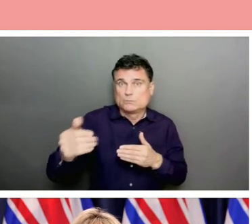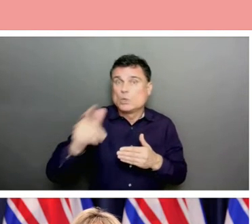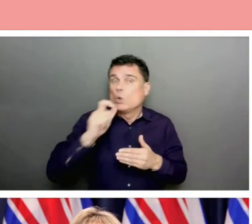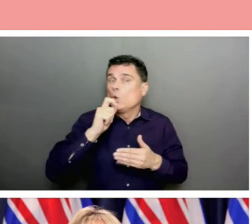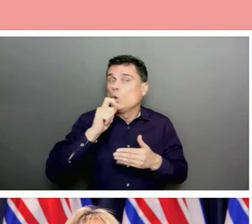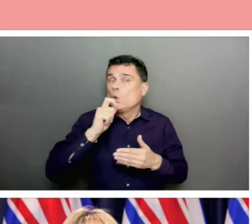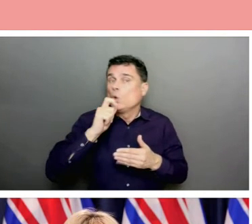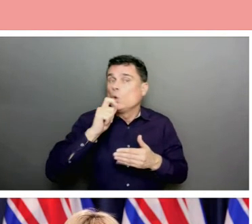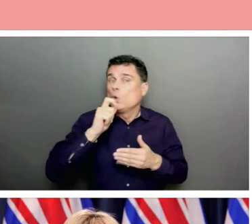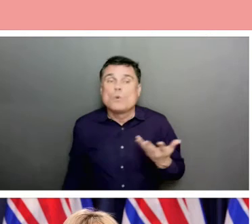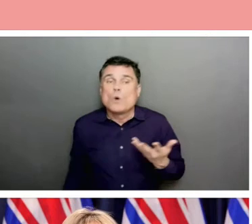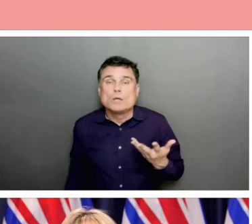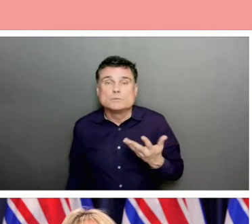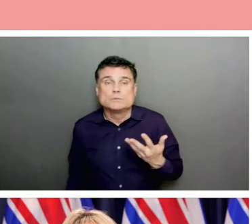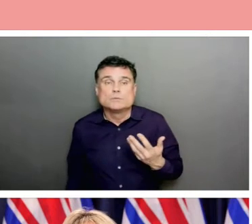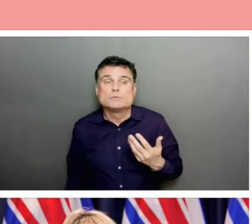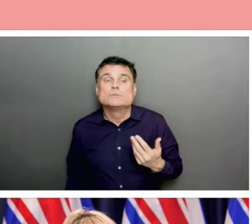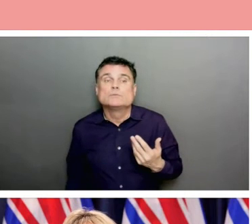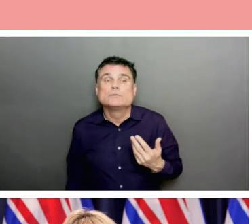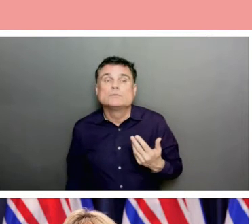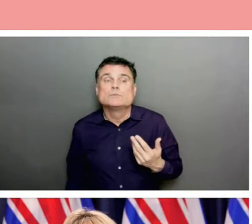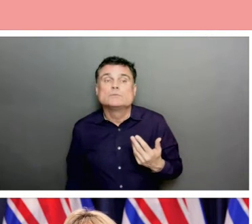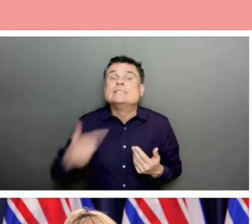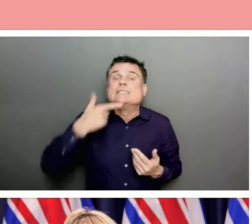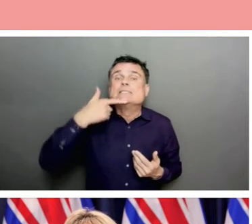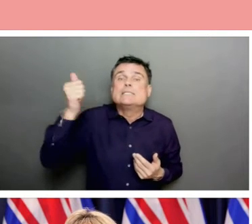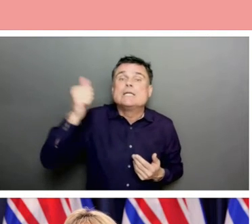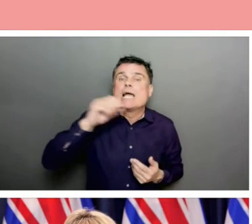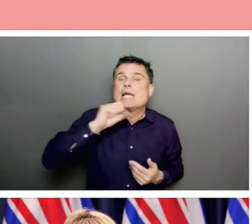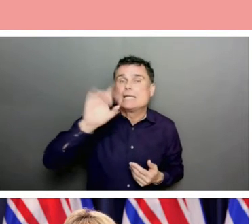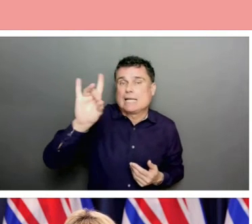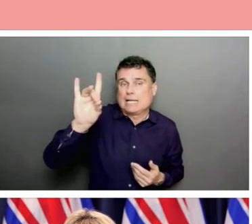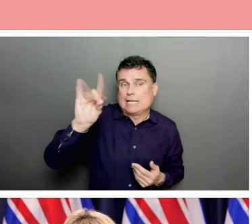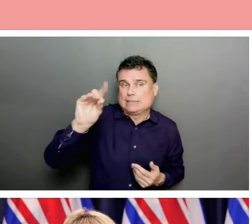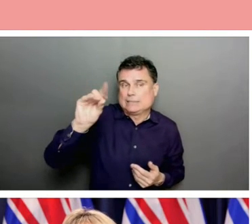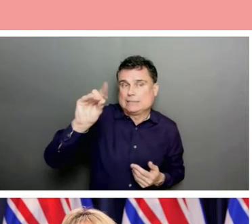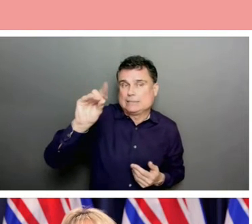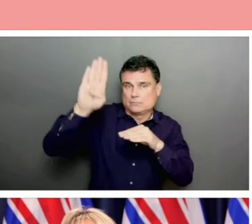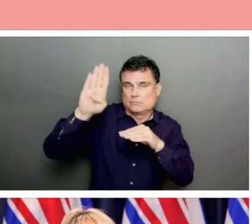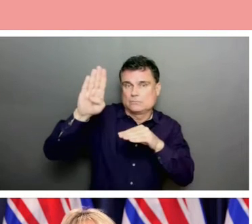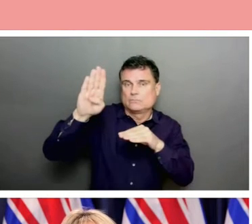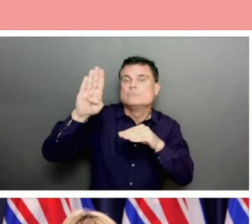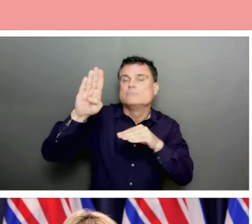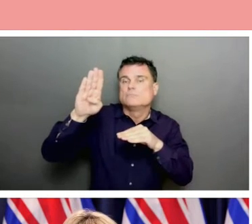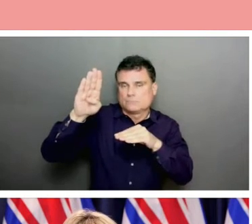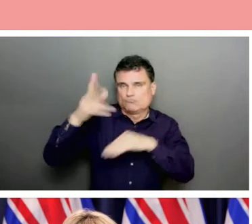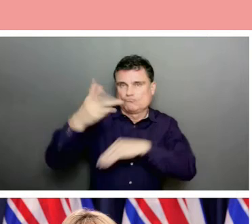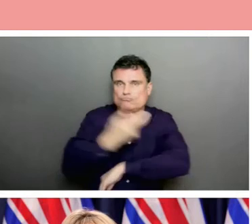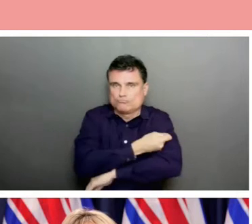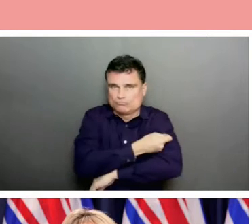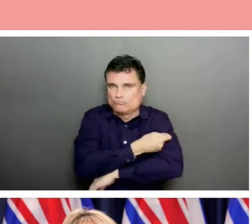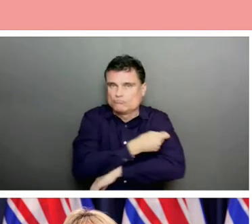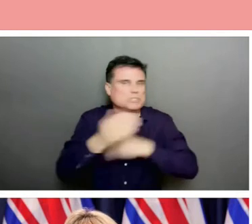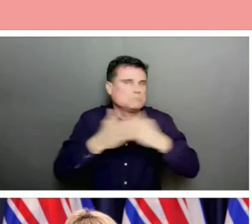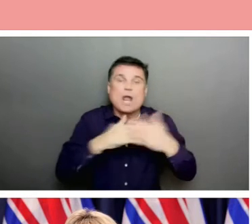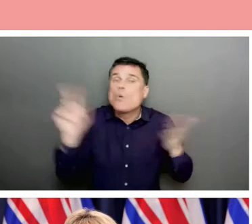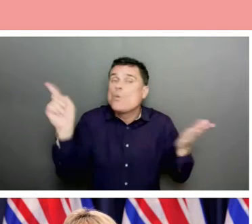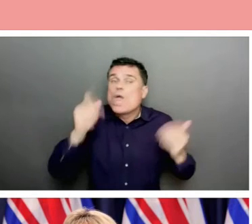We know, we have seen that when this virus affects those communities, people are more likely to end up in hospital